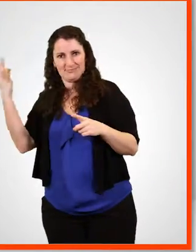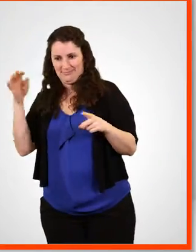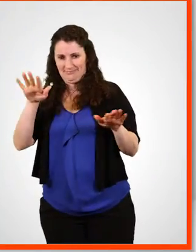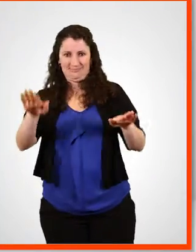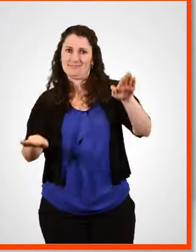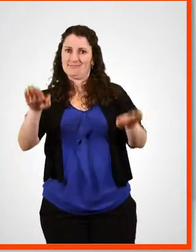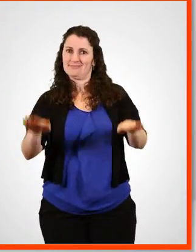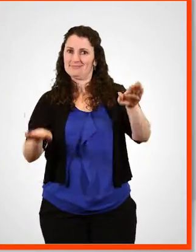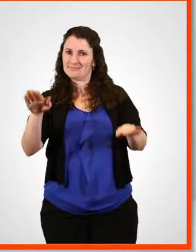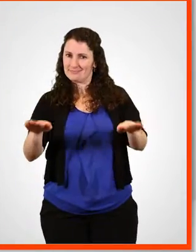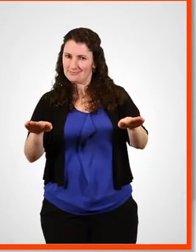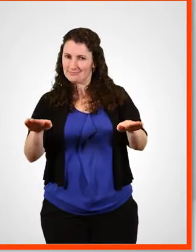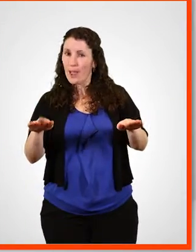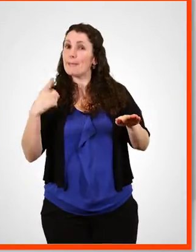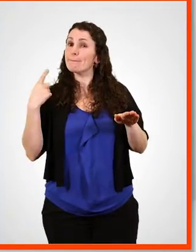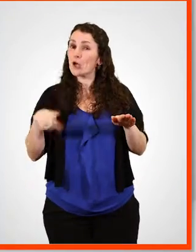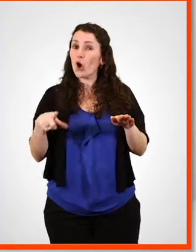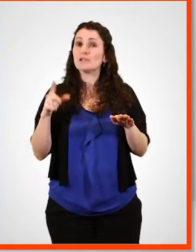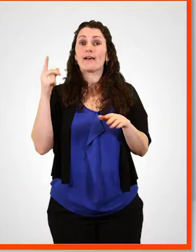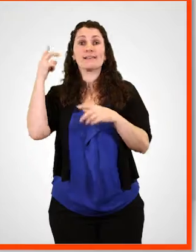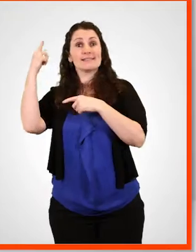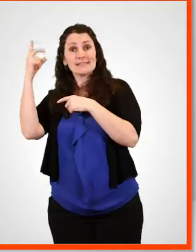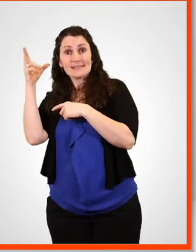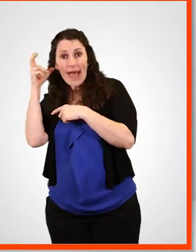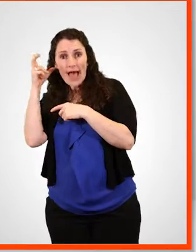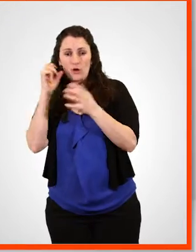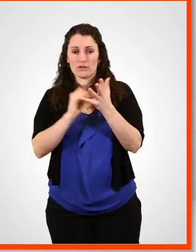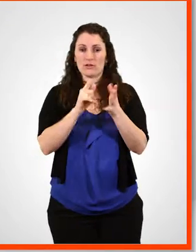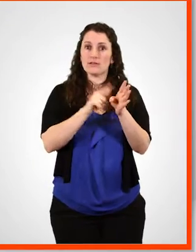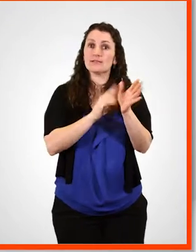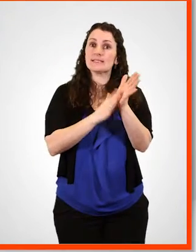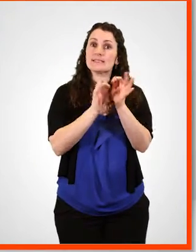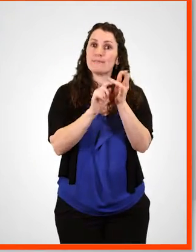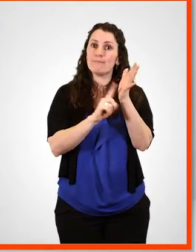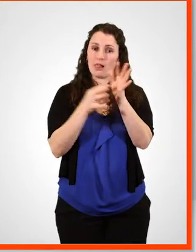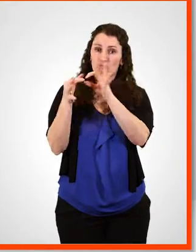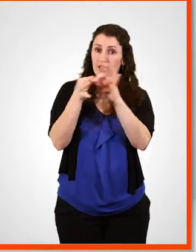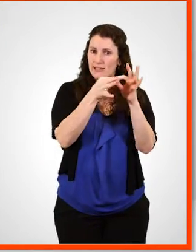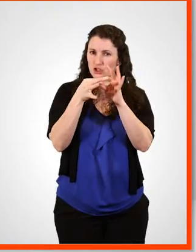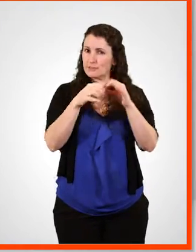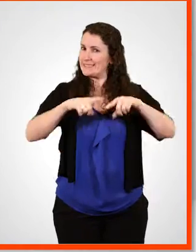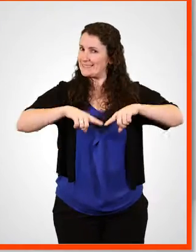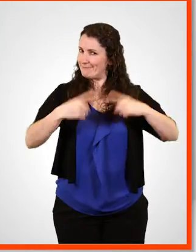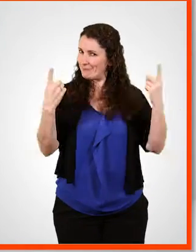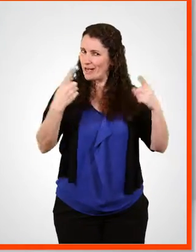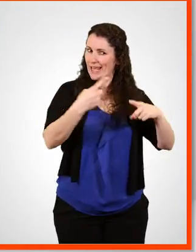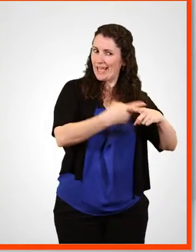because the sound-symbol relationships that are systematic between sound and letter are different in French than they are in English.